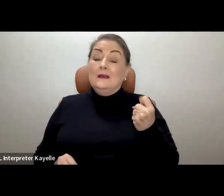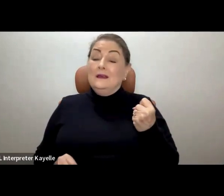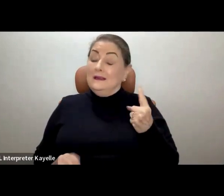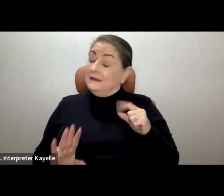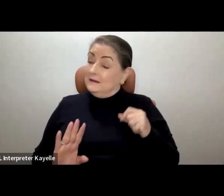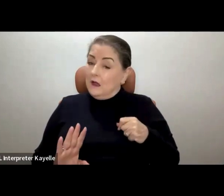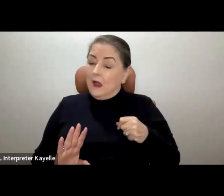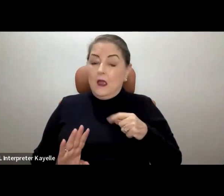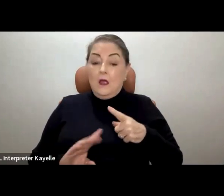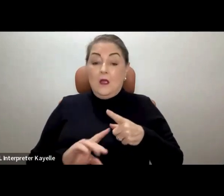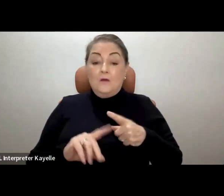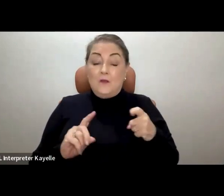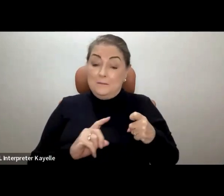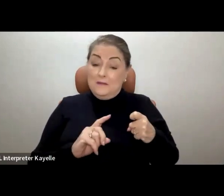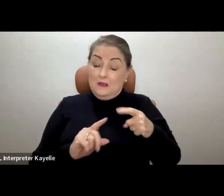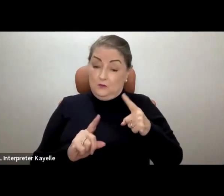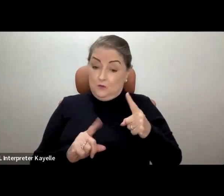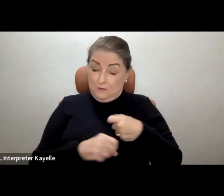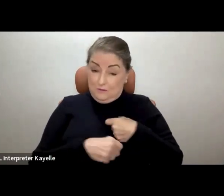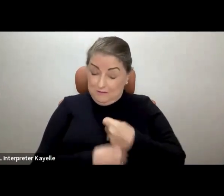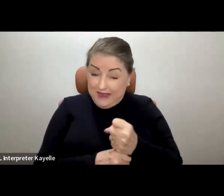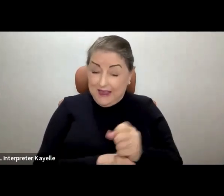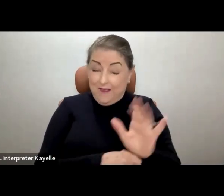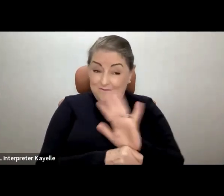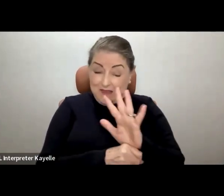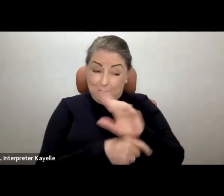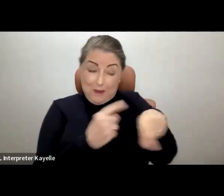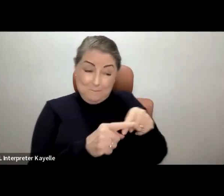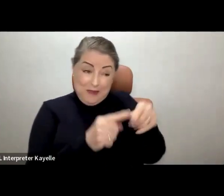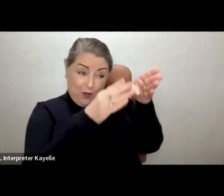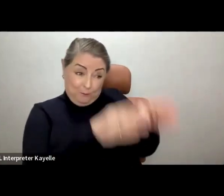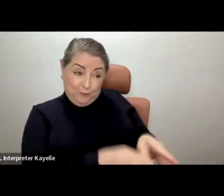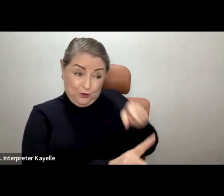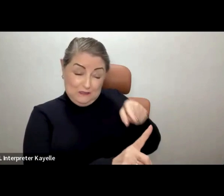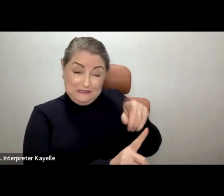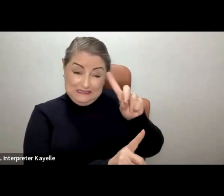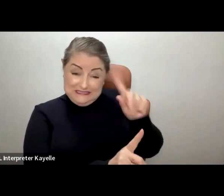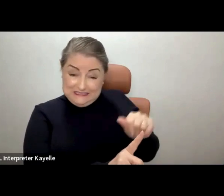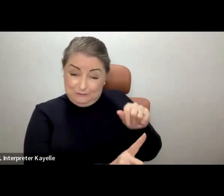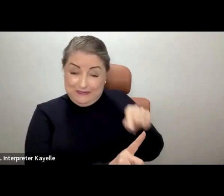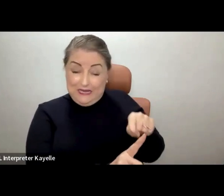from the very, if you're making a film about a person's disability, and you're making it without people with